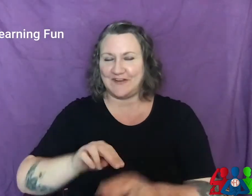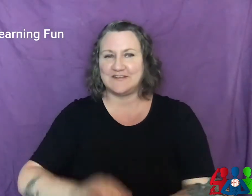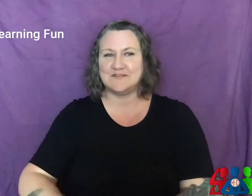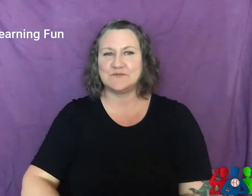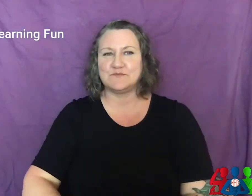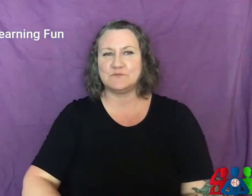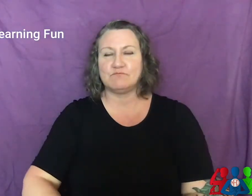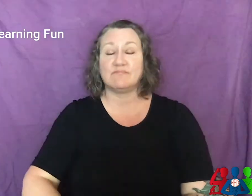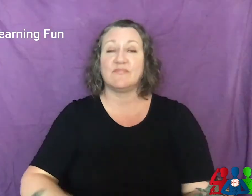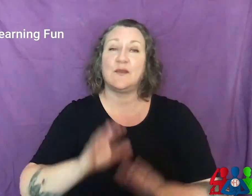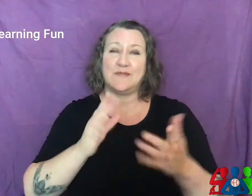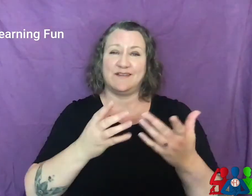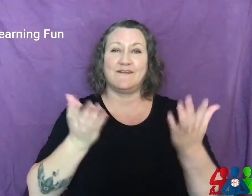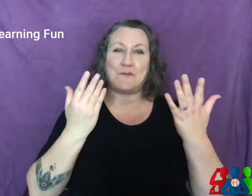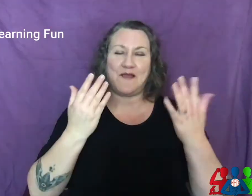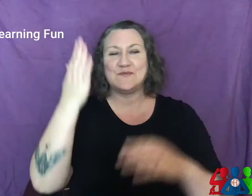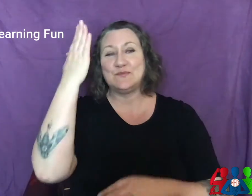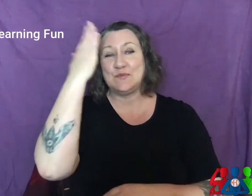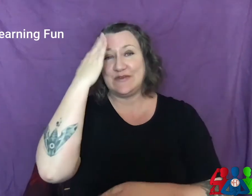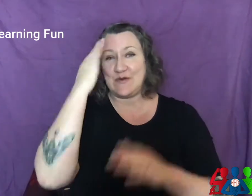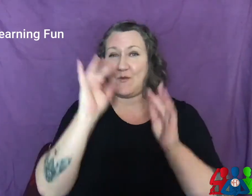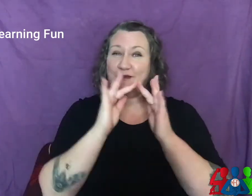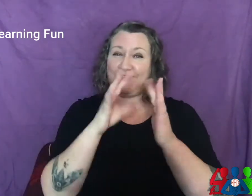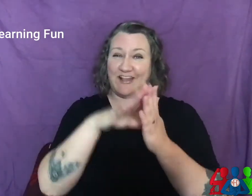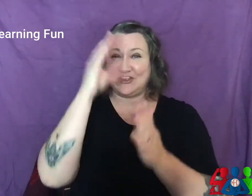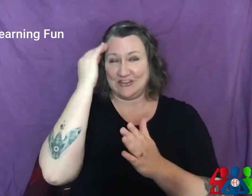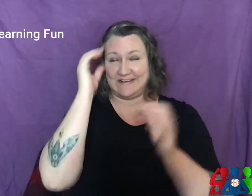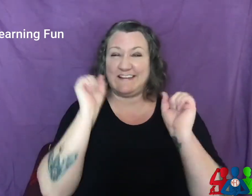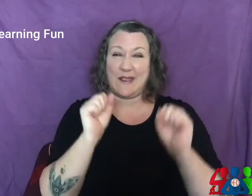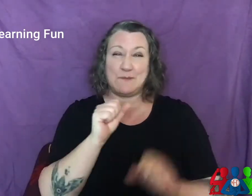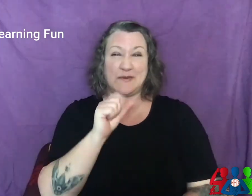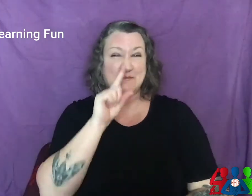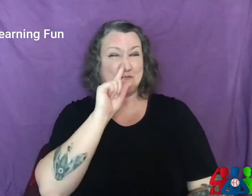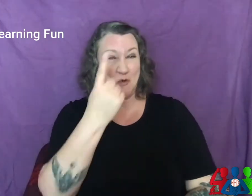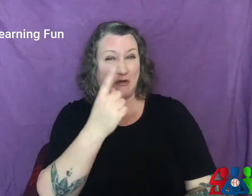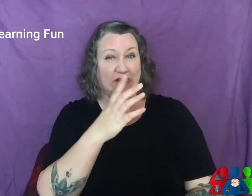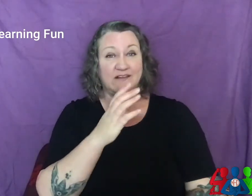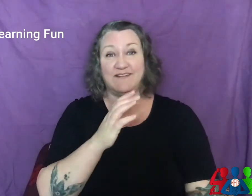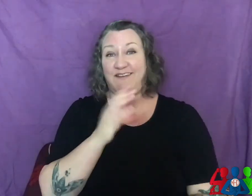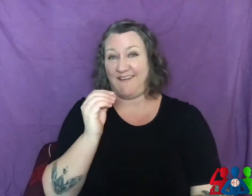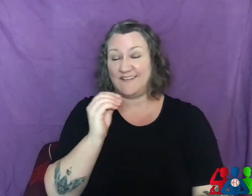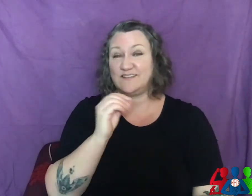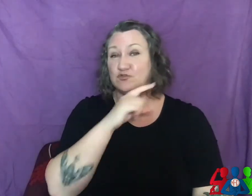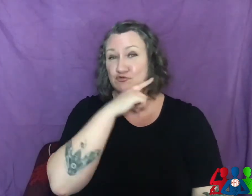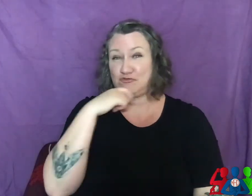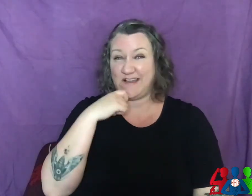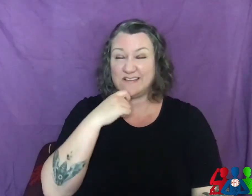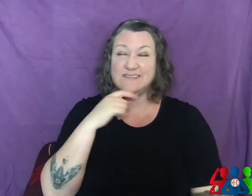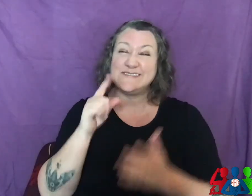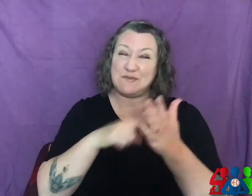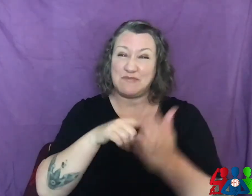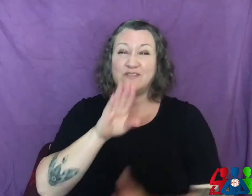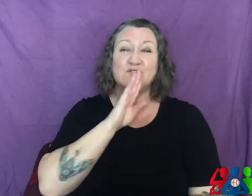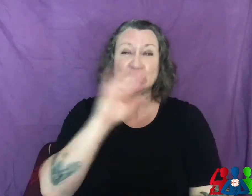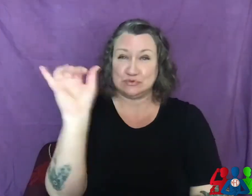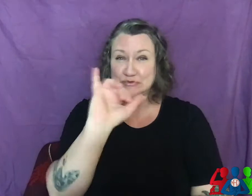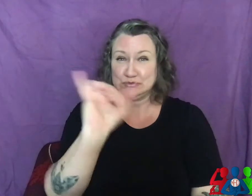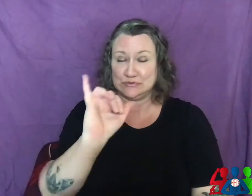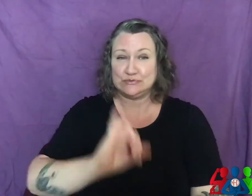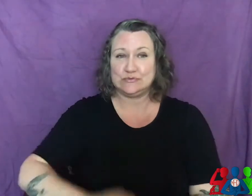nine, make learning fun. We know that online learning can sometimes be boring and dry,